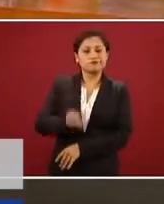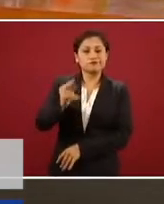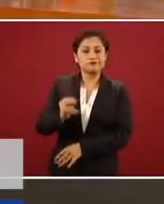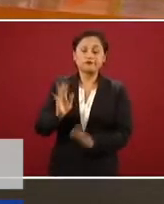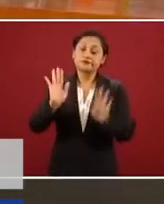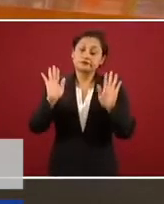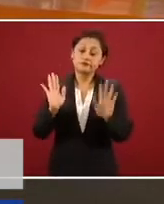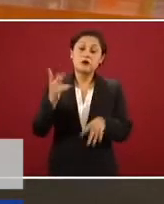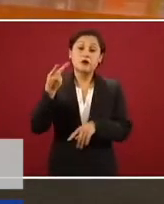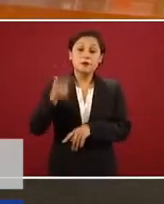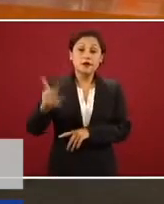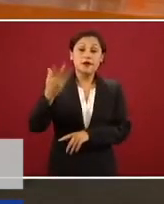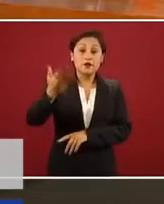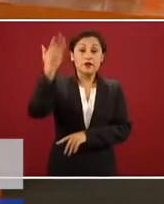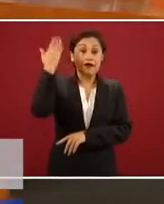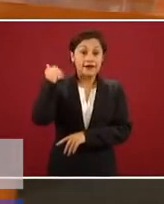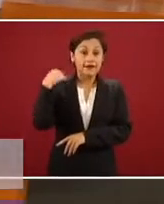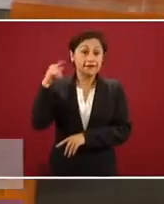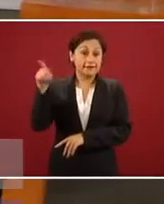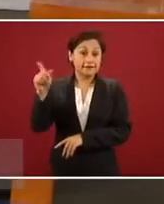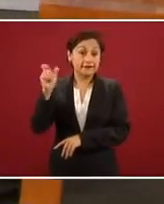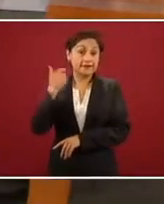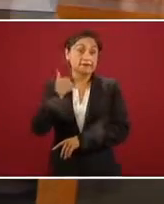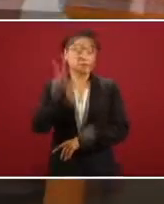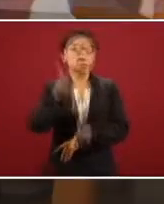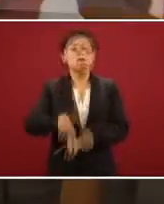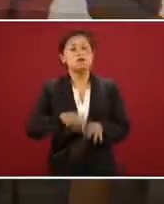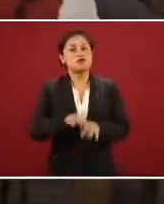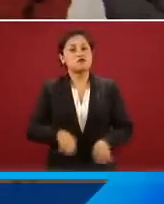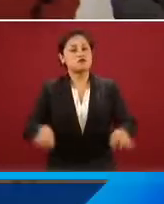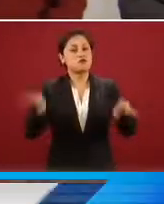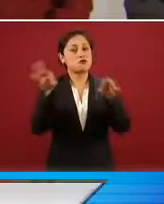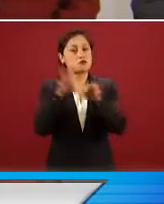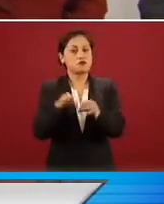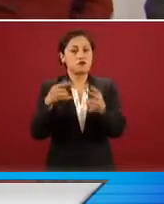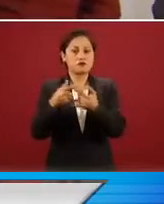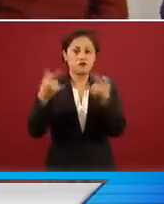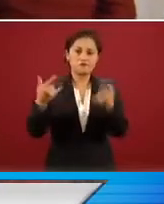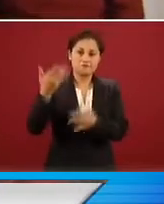and the results will be informed very soon 1. Emilio Lozoya